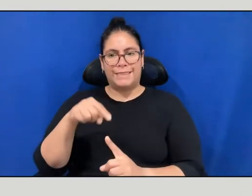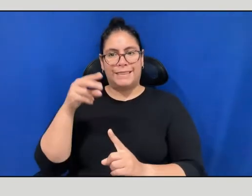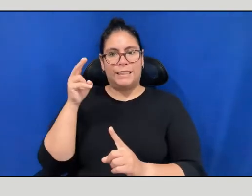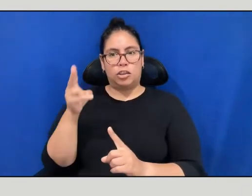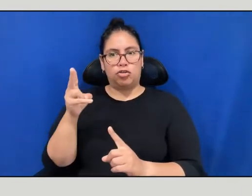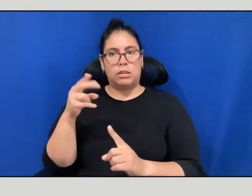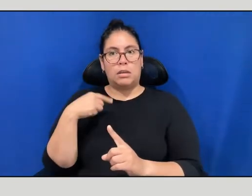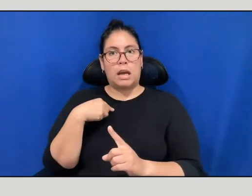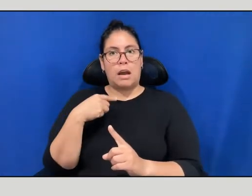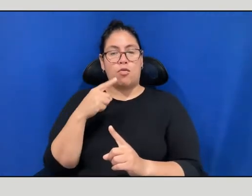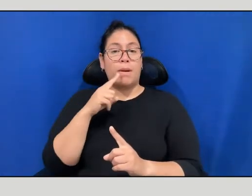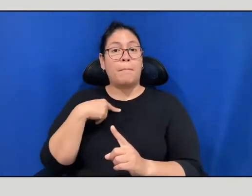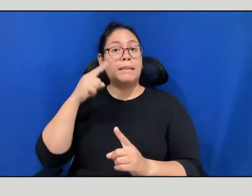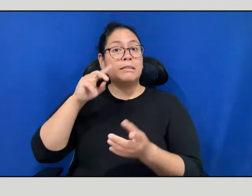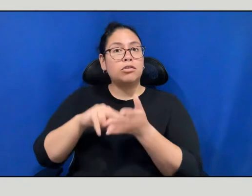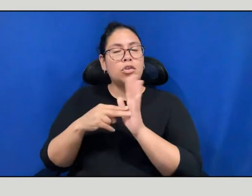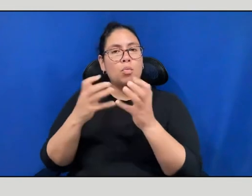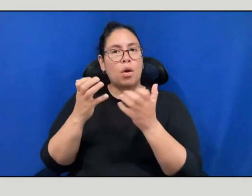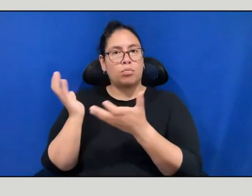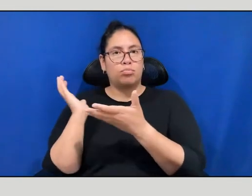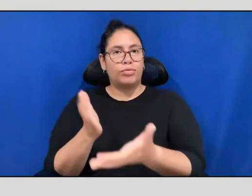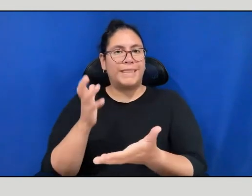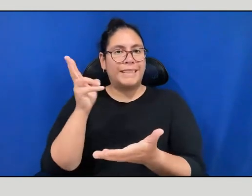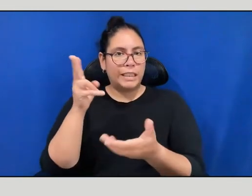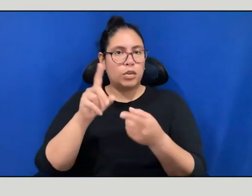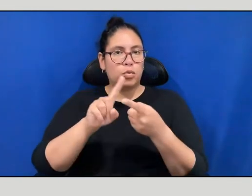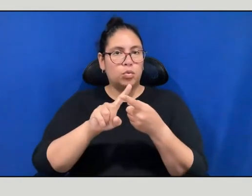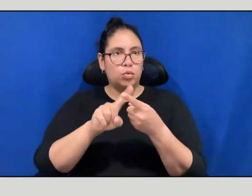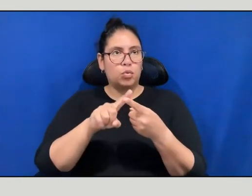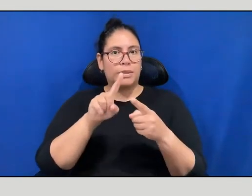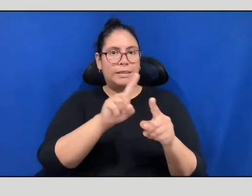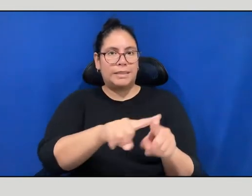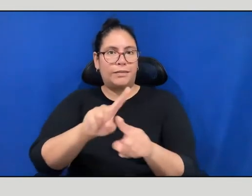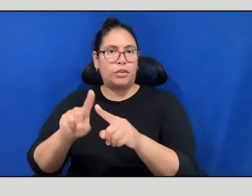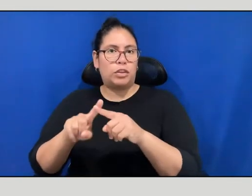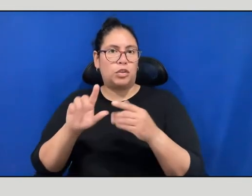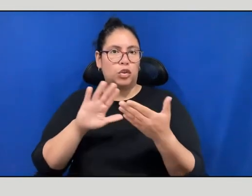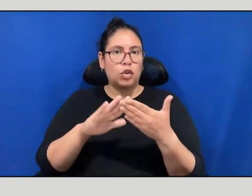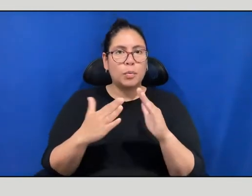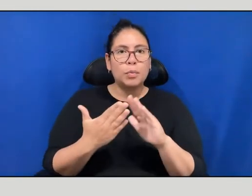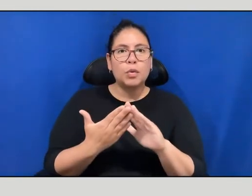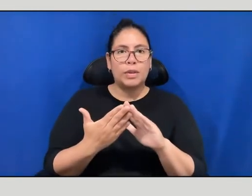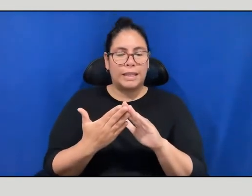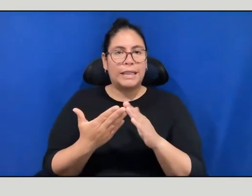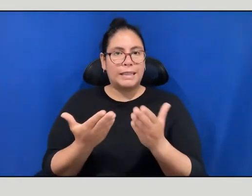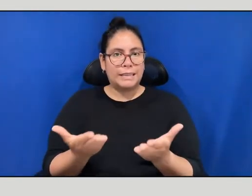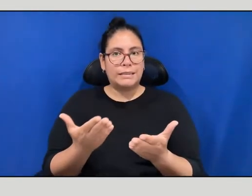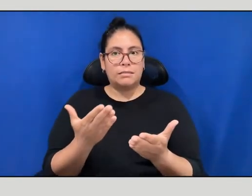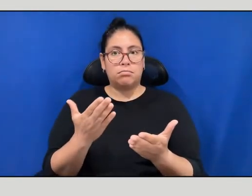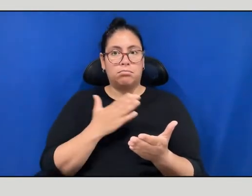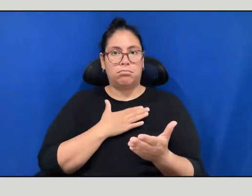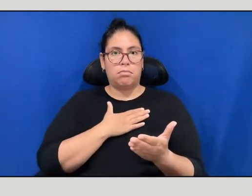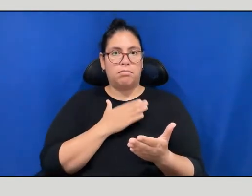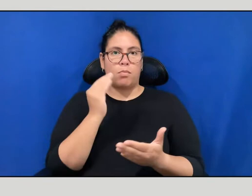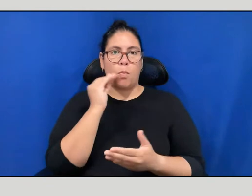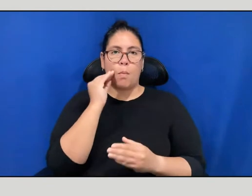'cause I remember when I was in school, public school in Loiza, we didn't knew or heard a lot